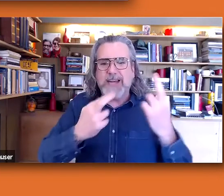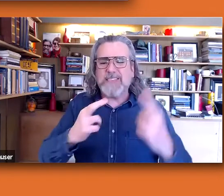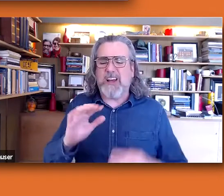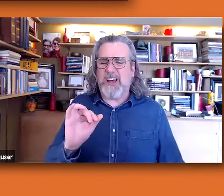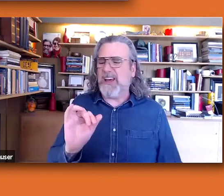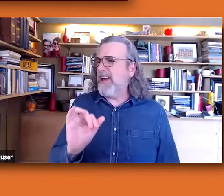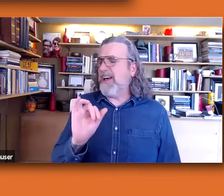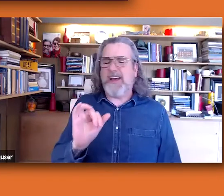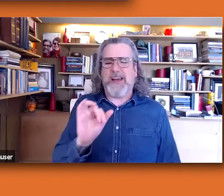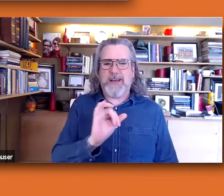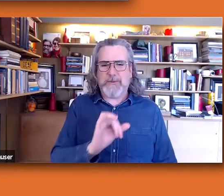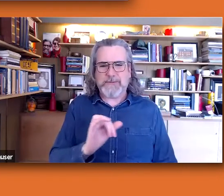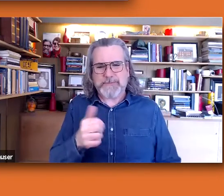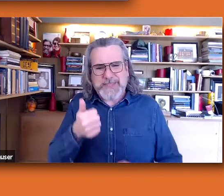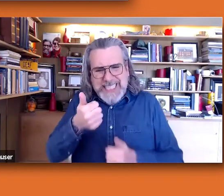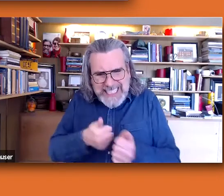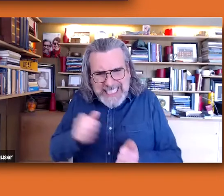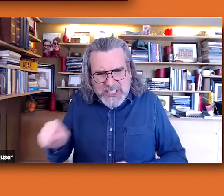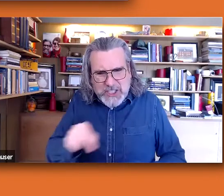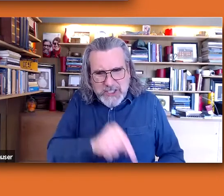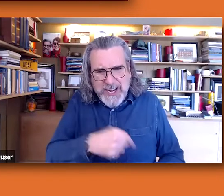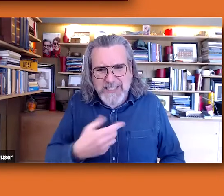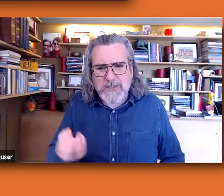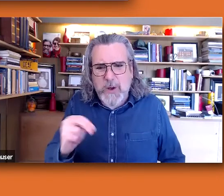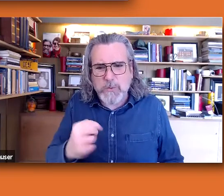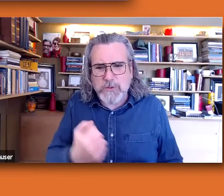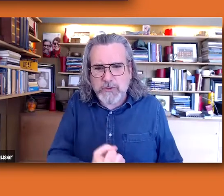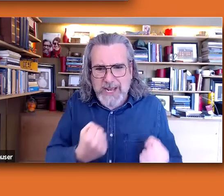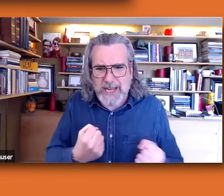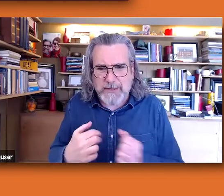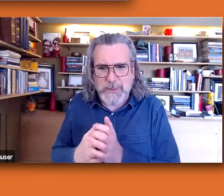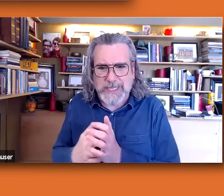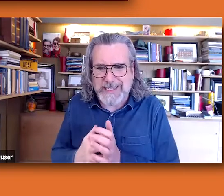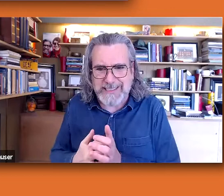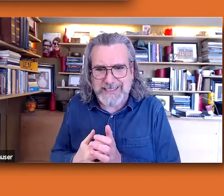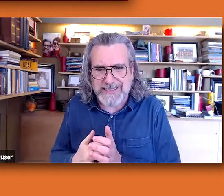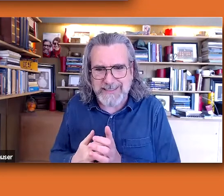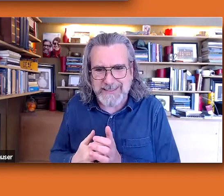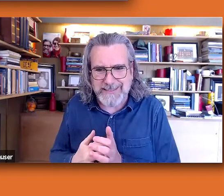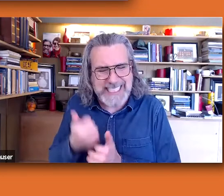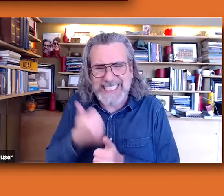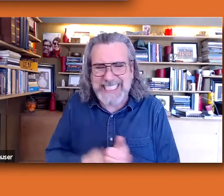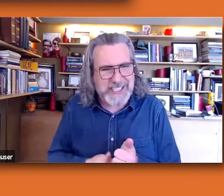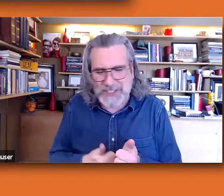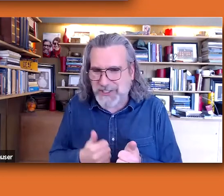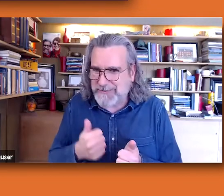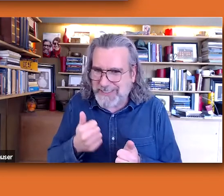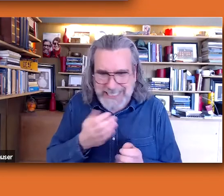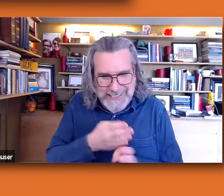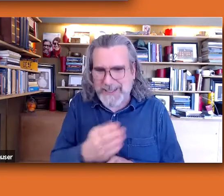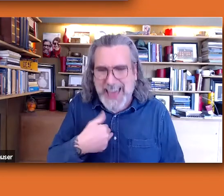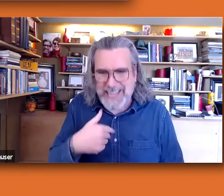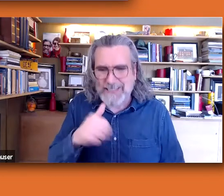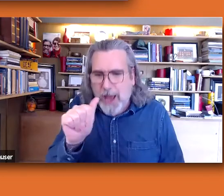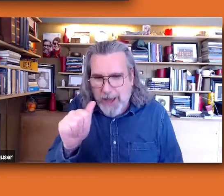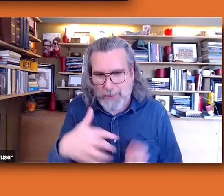sort of broaden my horizons and see each researcher for their own strengths and weaknesses.